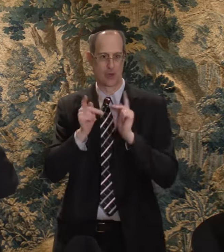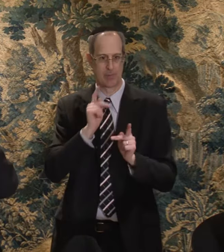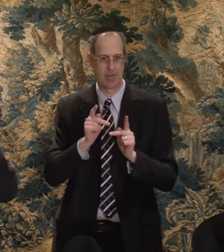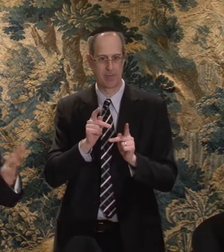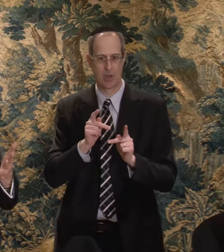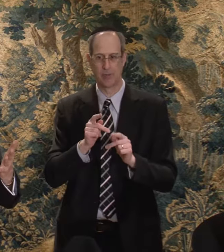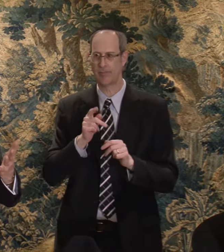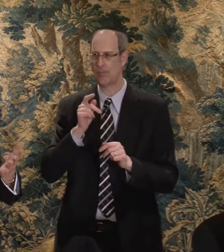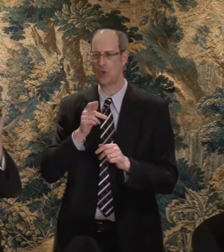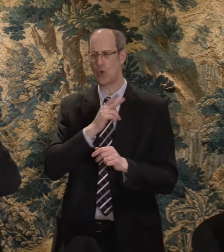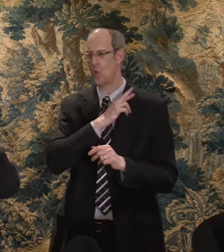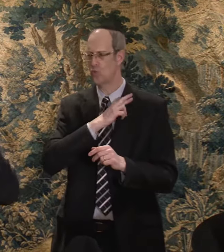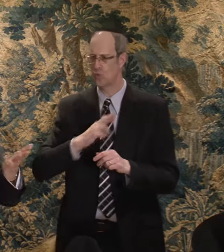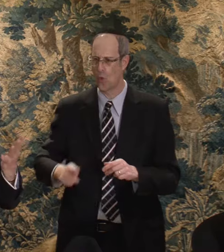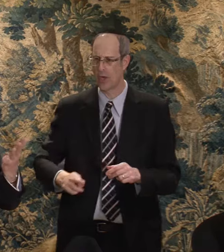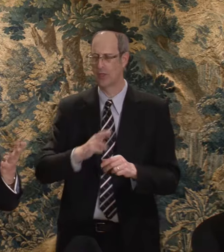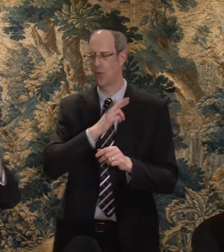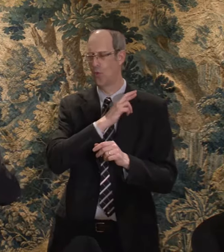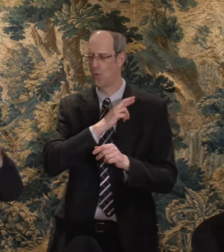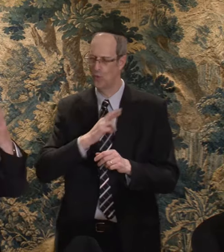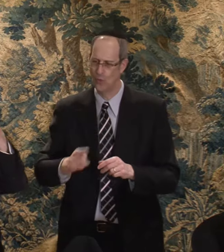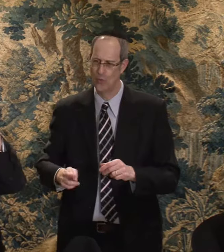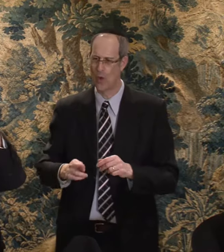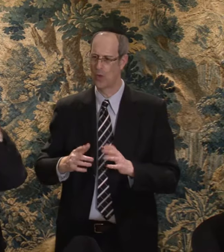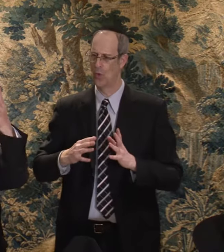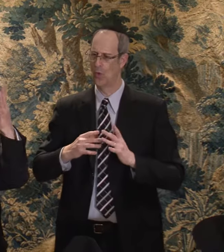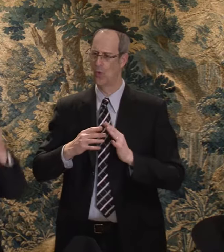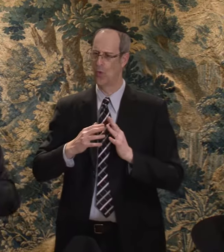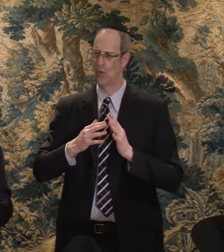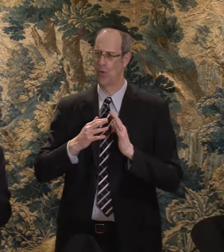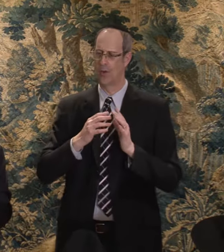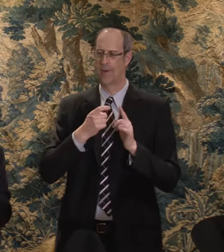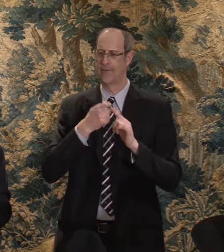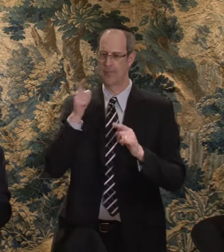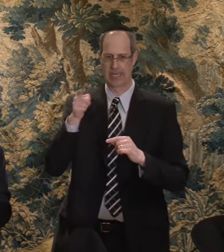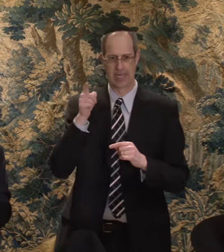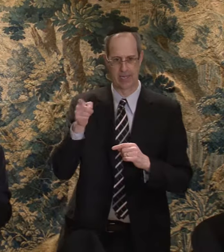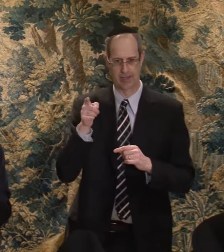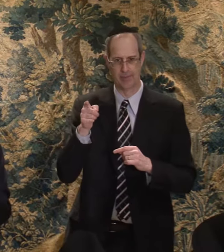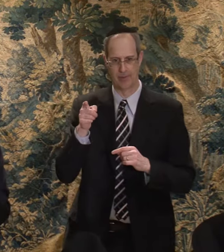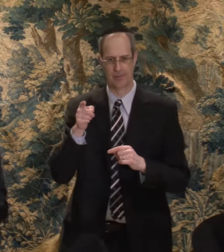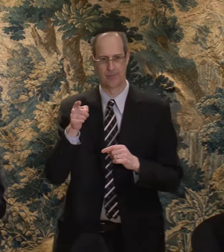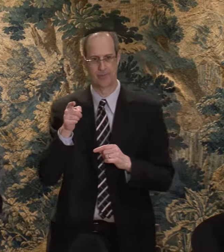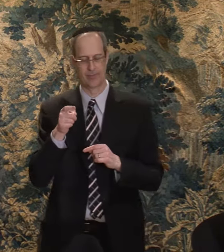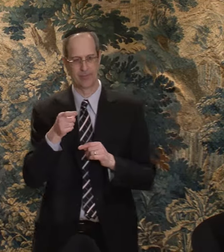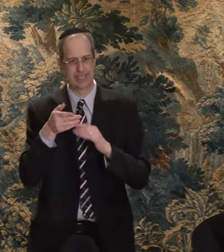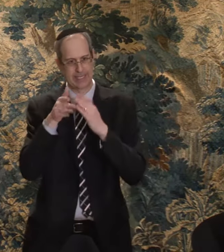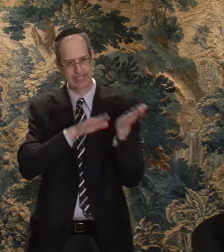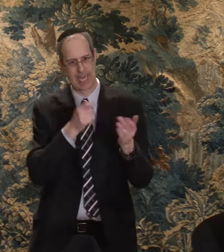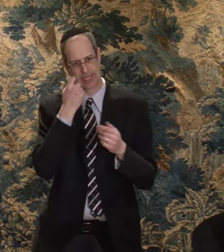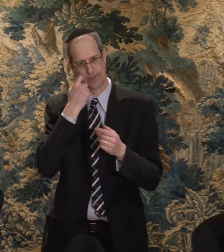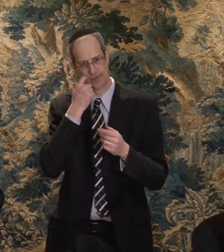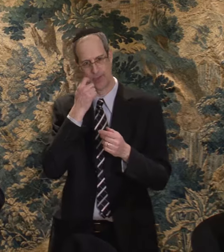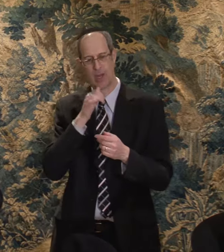royalty such regal nest unbelievable so yesterday I want to remember now how